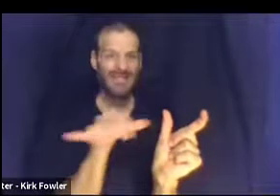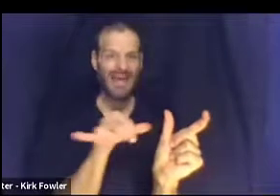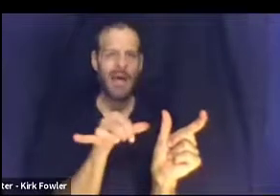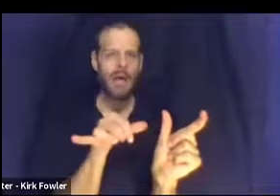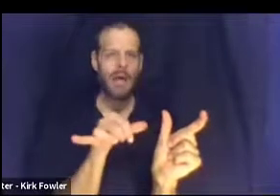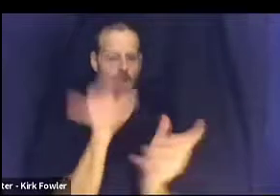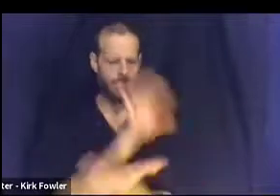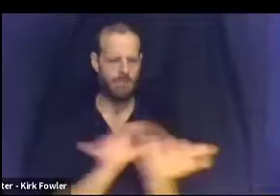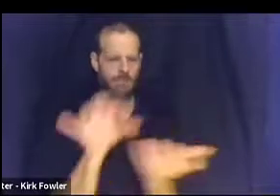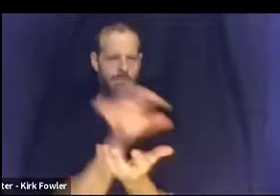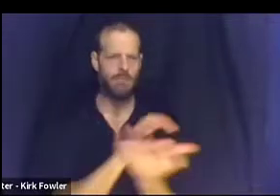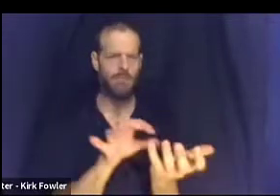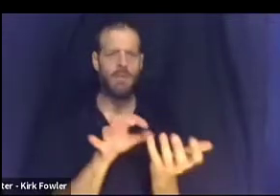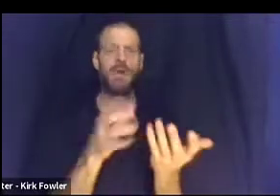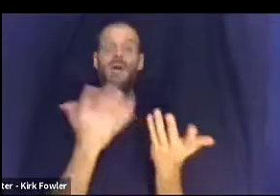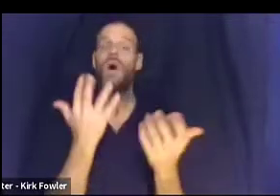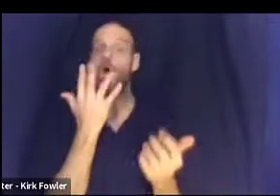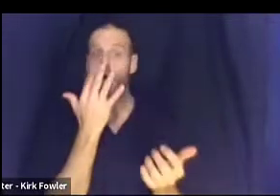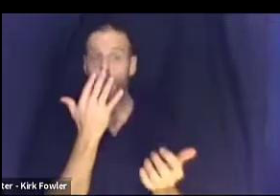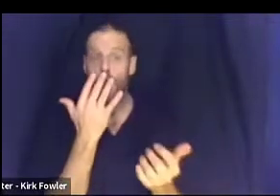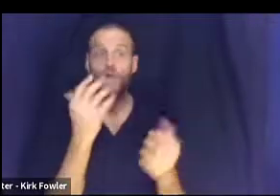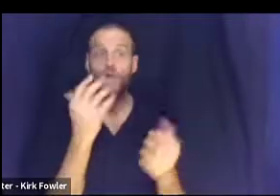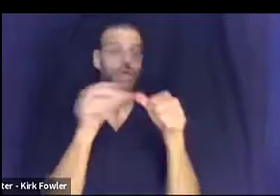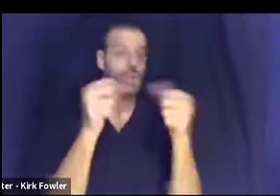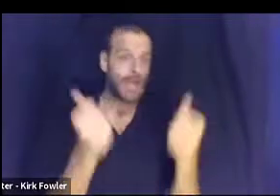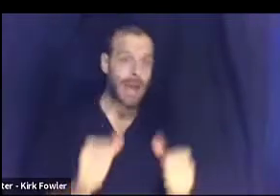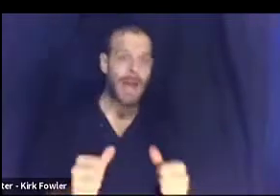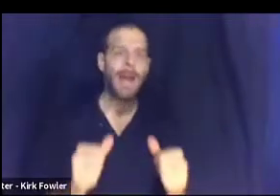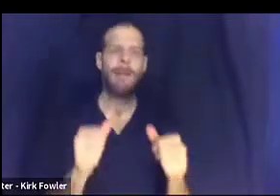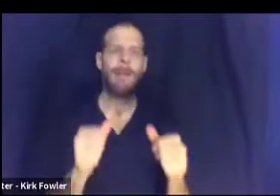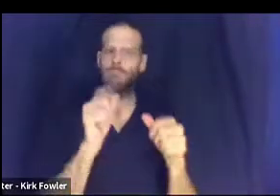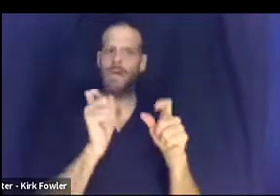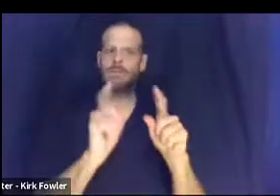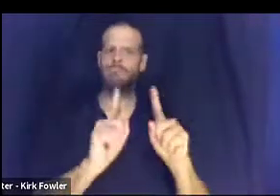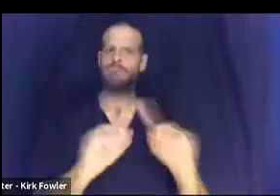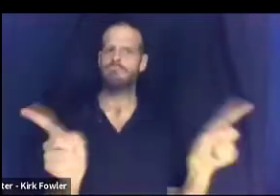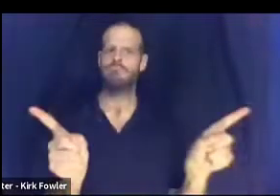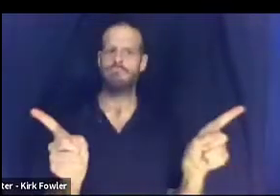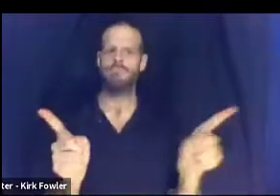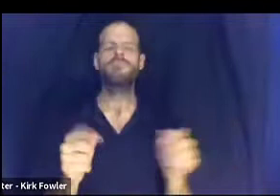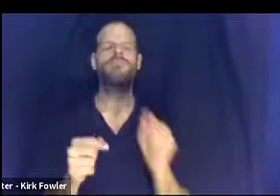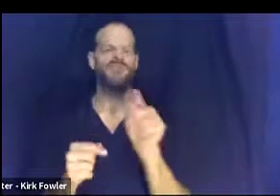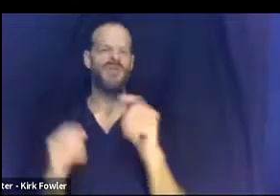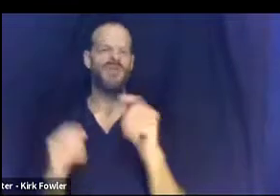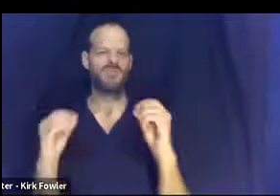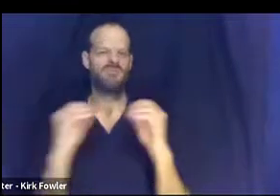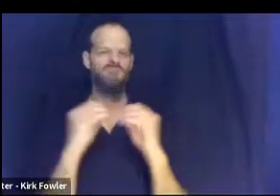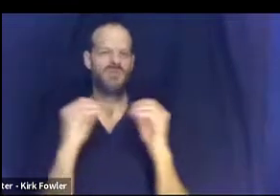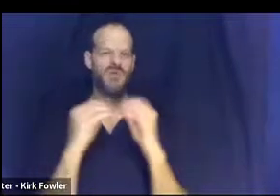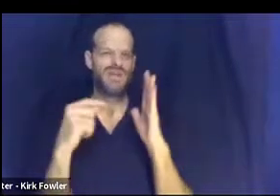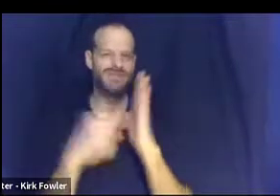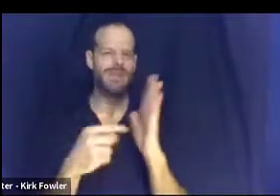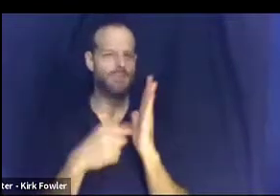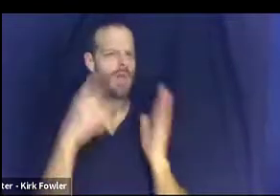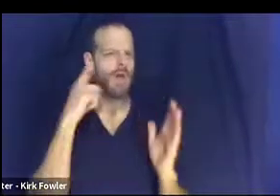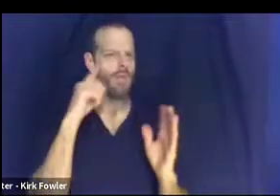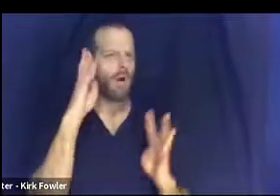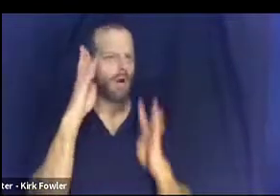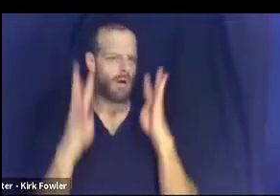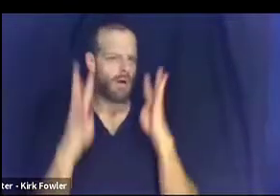that we're making things look distinct. Here are some more, some of these I thought were really creative. The one for taking a walk